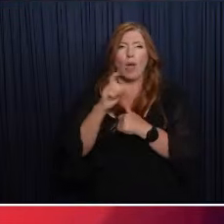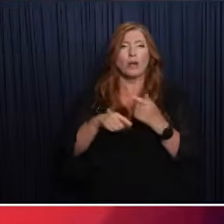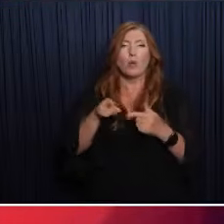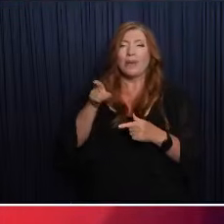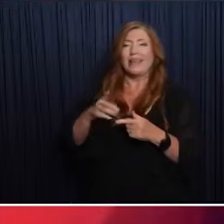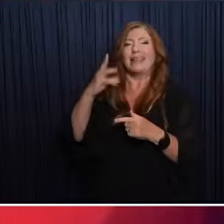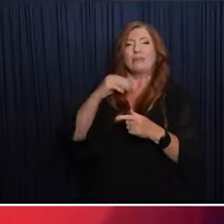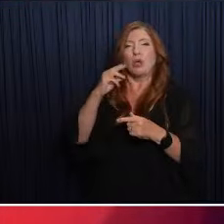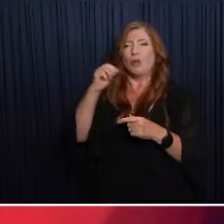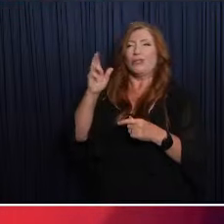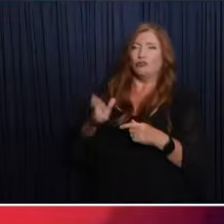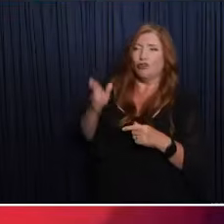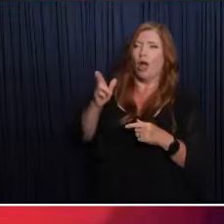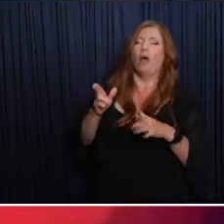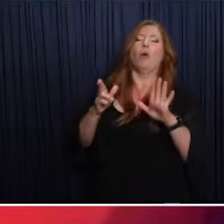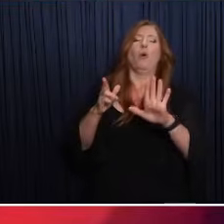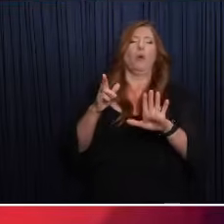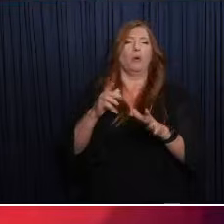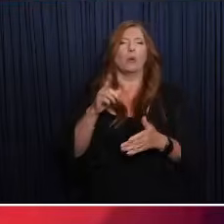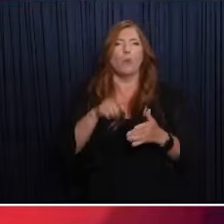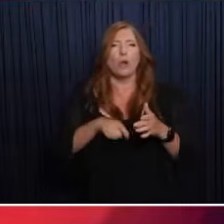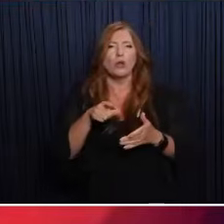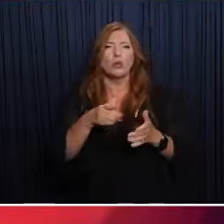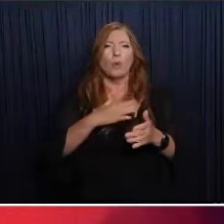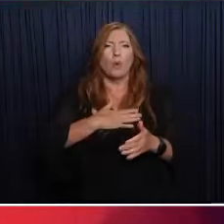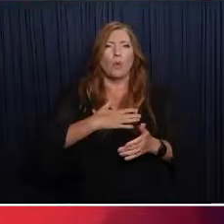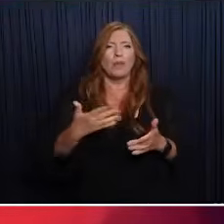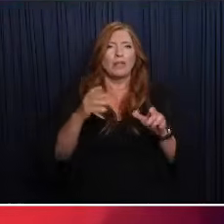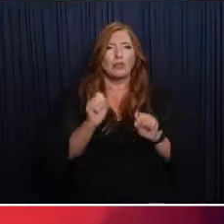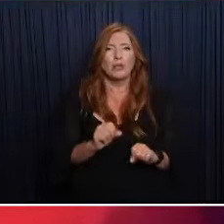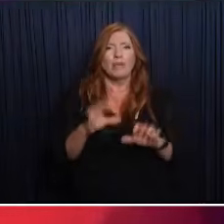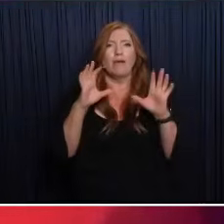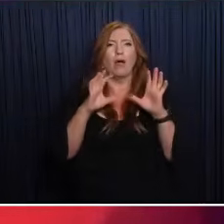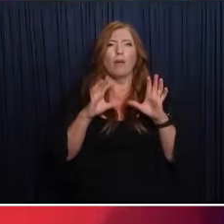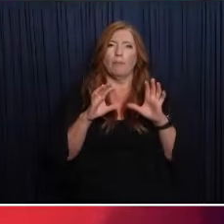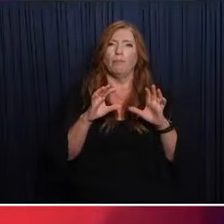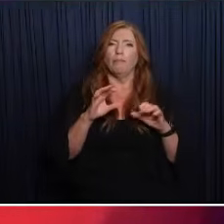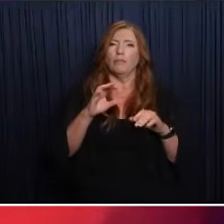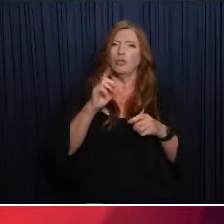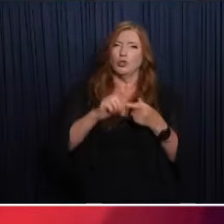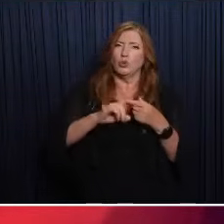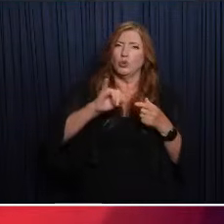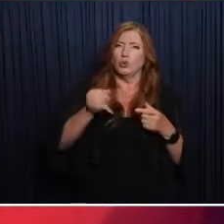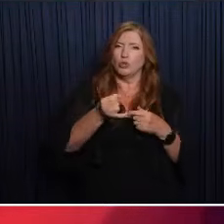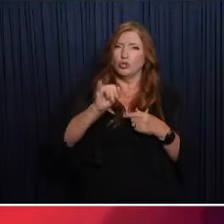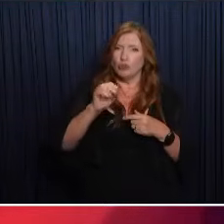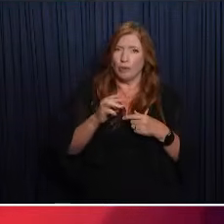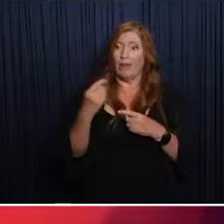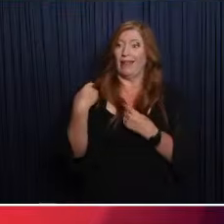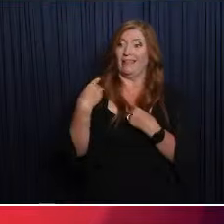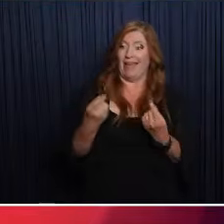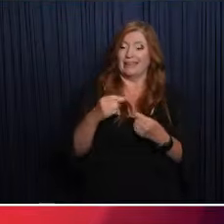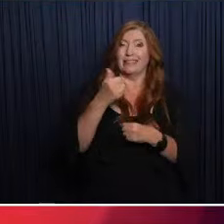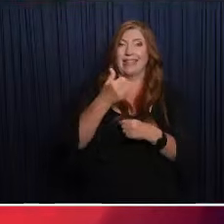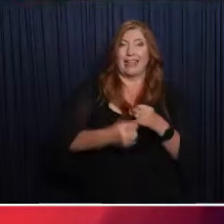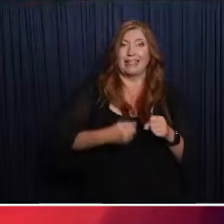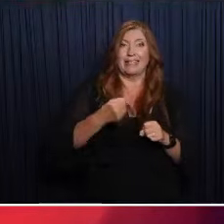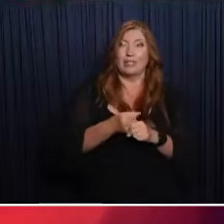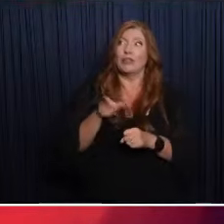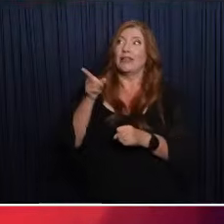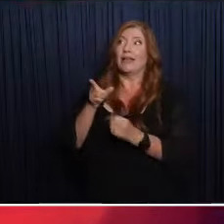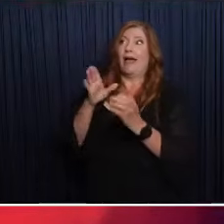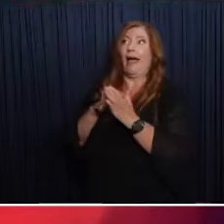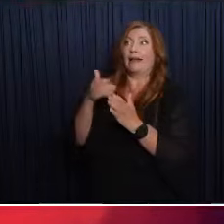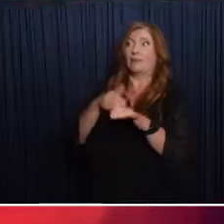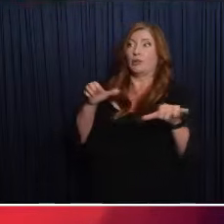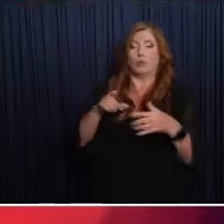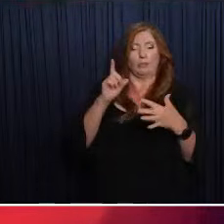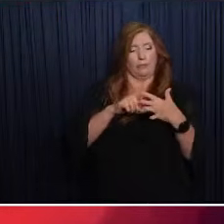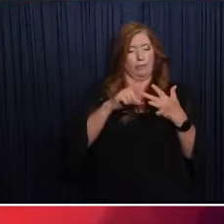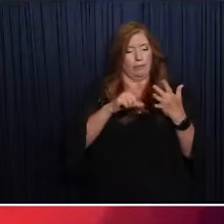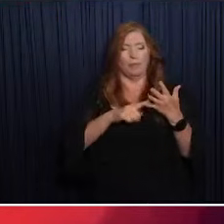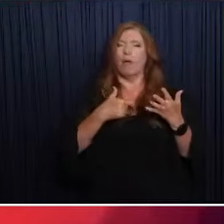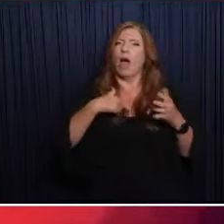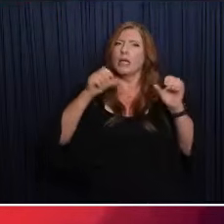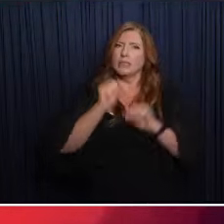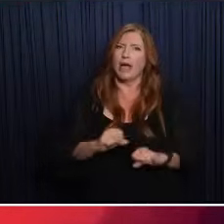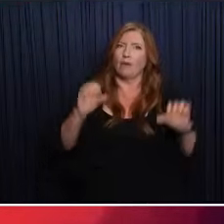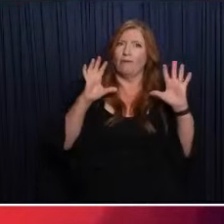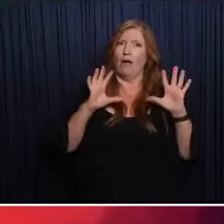TRUMP FOUR YEARS AGO WITH JIM